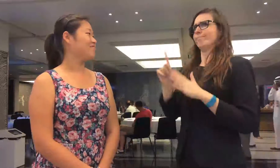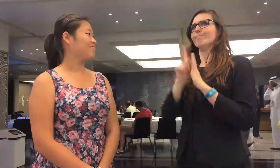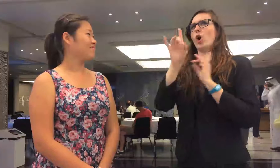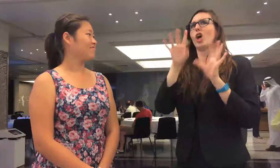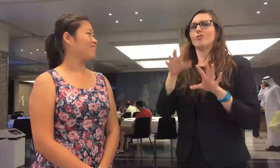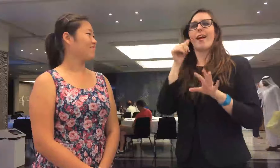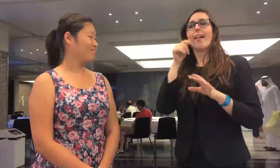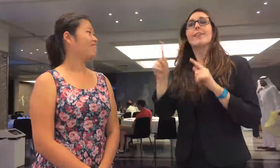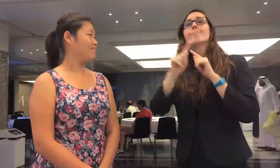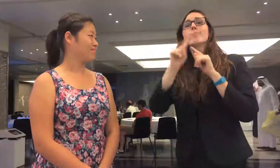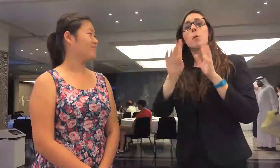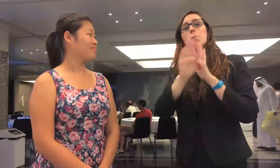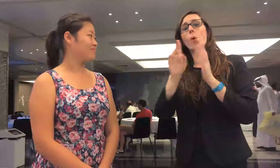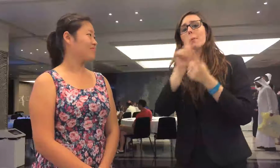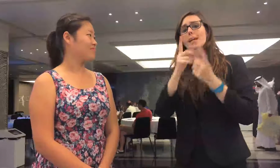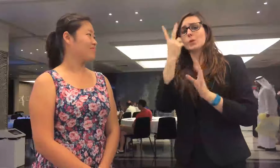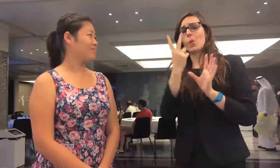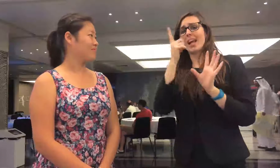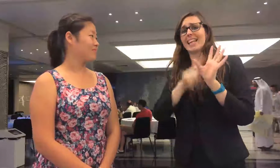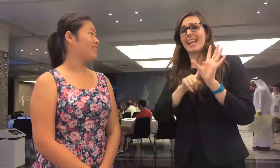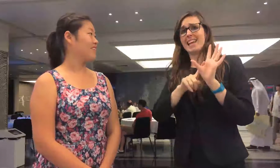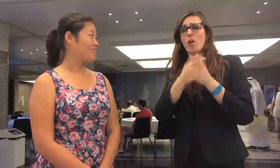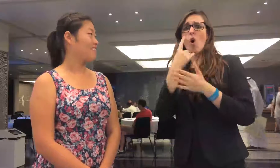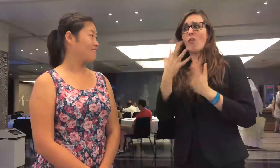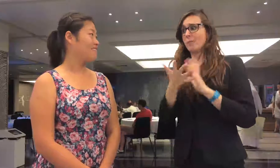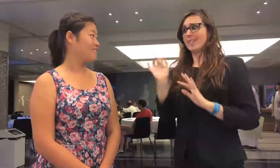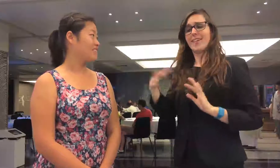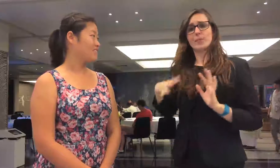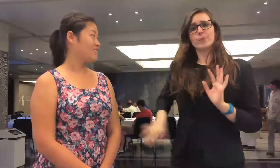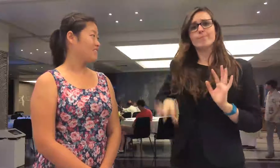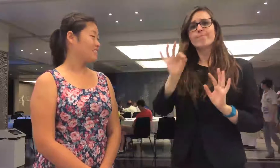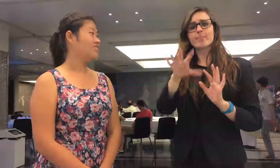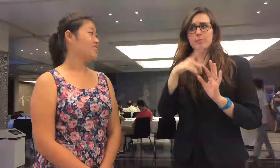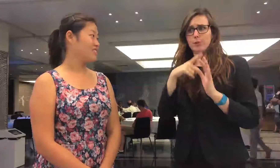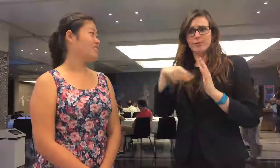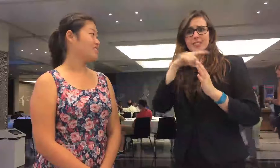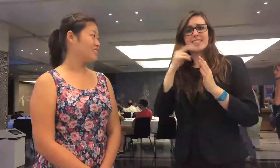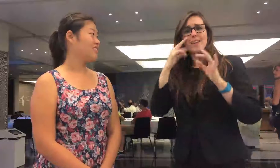But being an Australian requires a lot of travelling across the globe to board meetings, which are held twice a year.